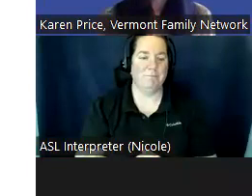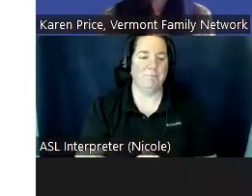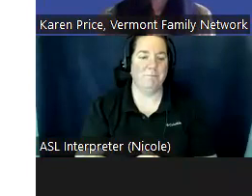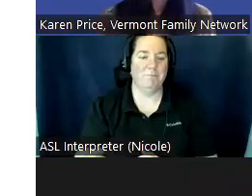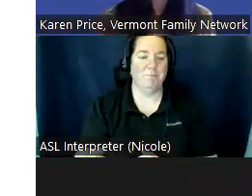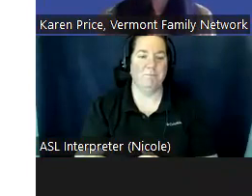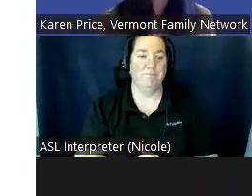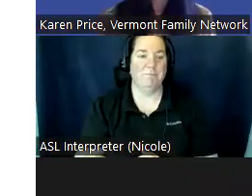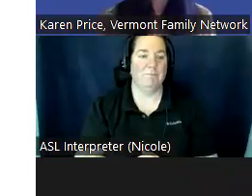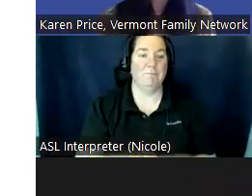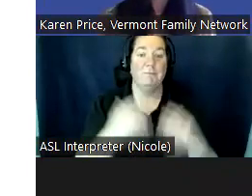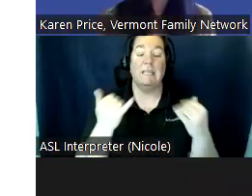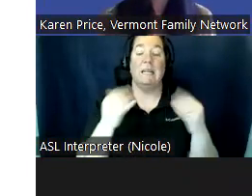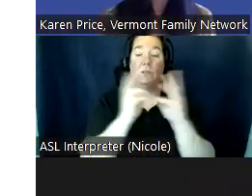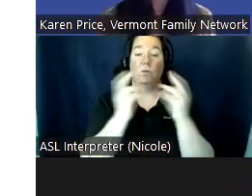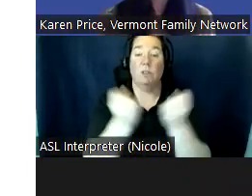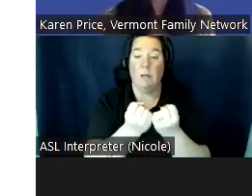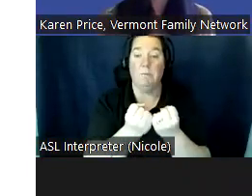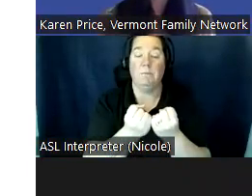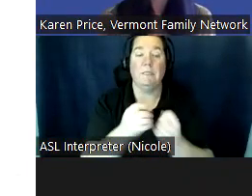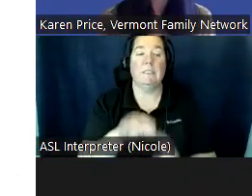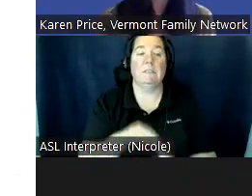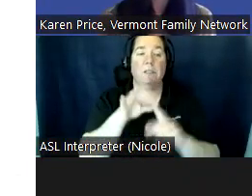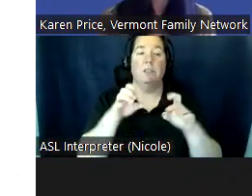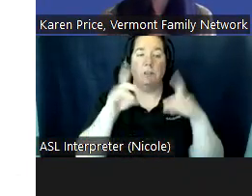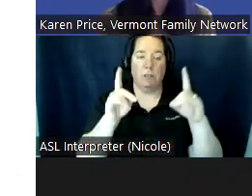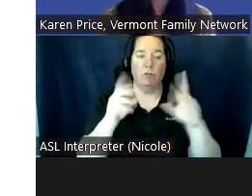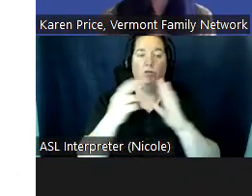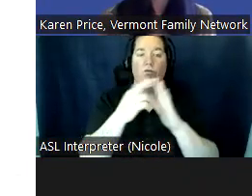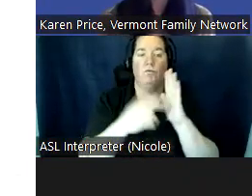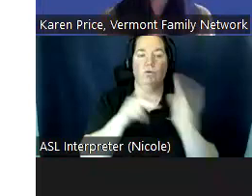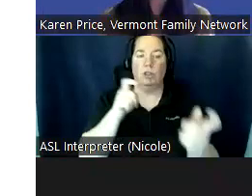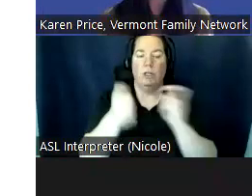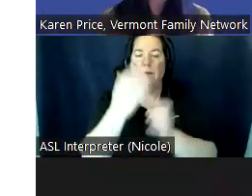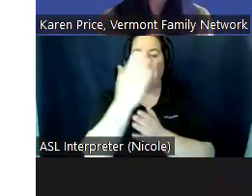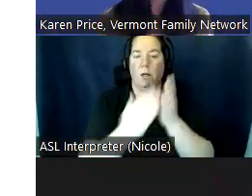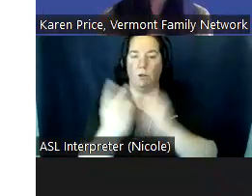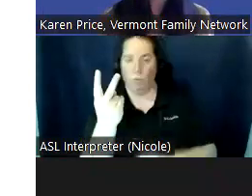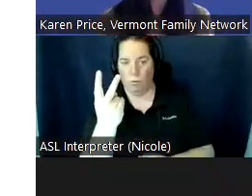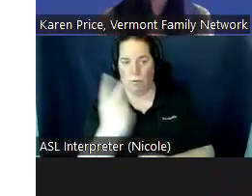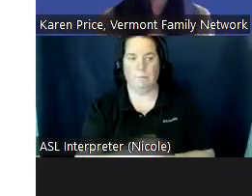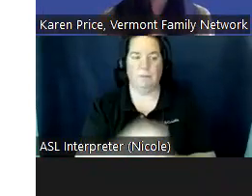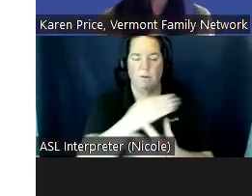Today's Workshop is: Special Education Rule Changes Series -Part 2 Adverse